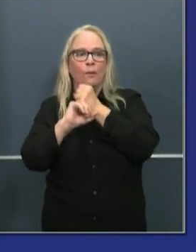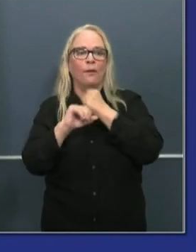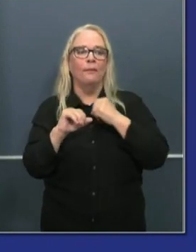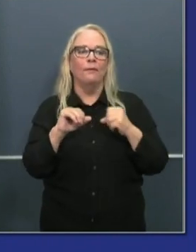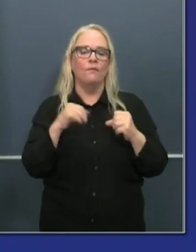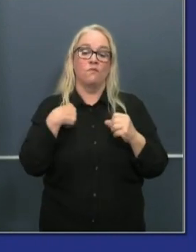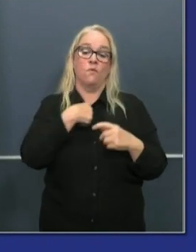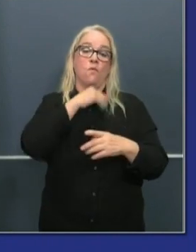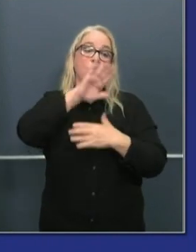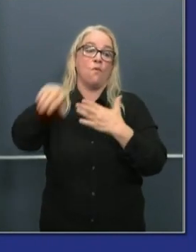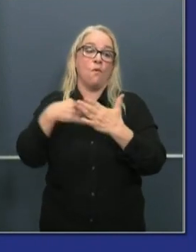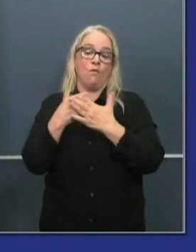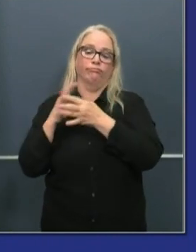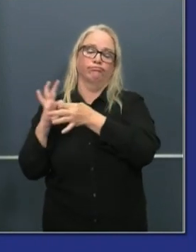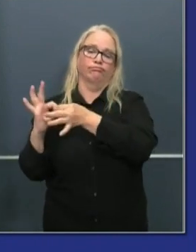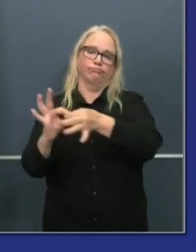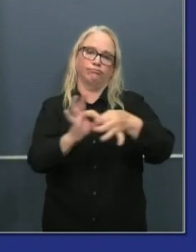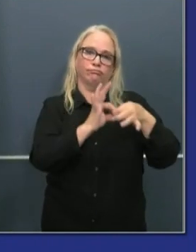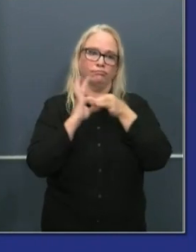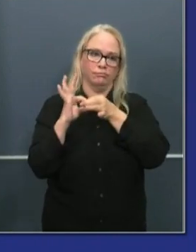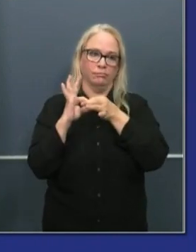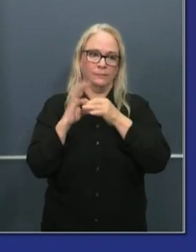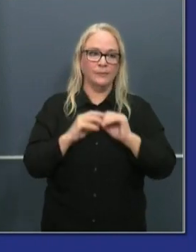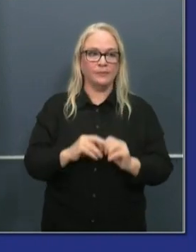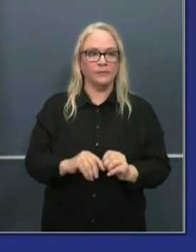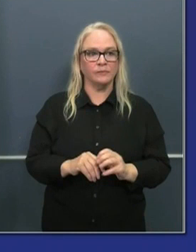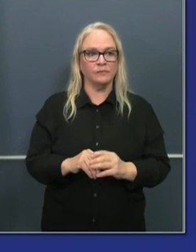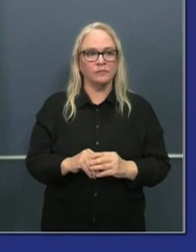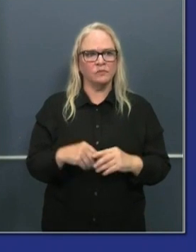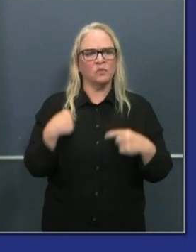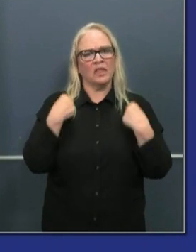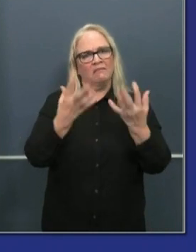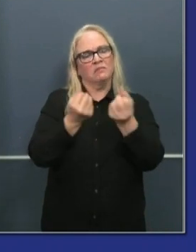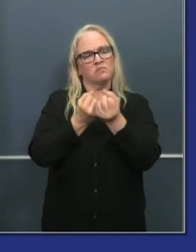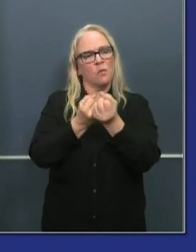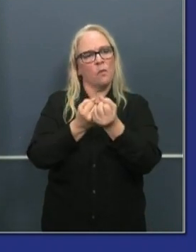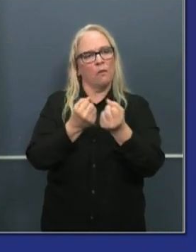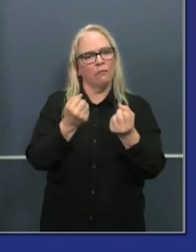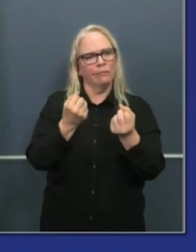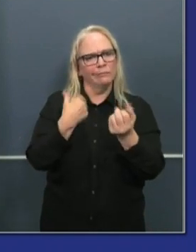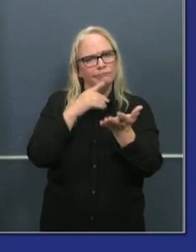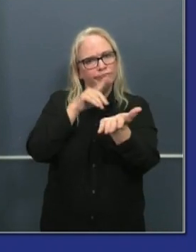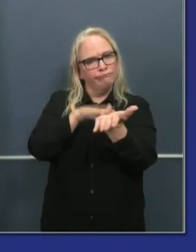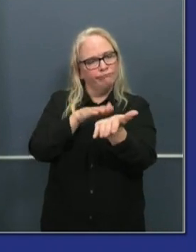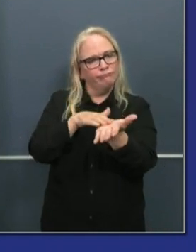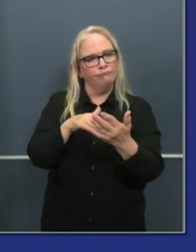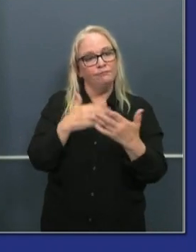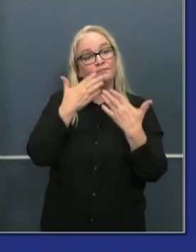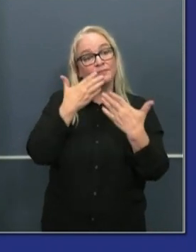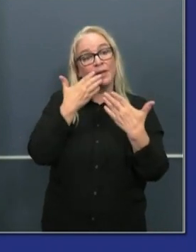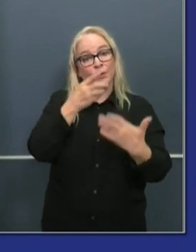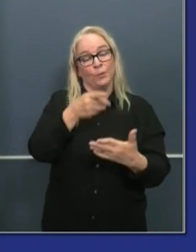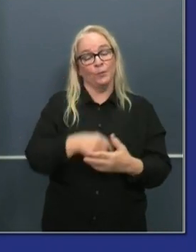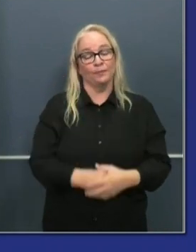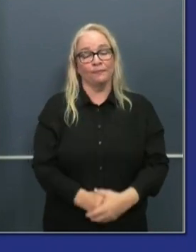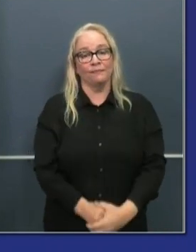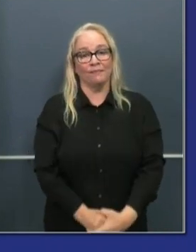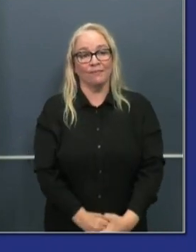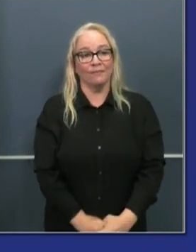HEALTH OFFICERS IN EXTRAORDINARY CIO AND CHIEF ADMINISTRATIVE OFFICE, THANK YOU FOR YOUR WILLINGNESS TO ENGAGE IN YOUR SUPPORT OF OUR COLLECTIVE EFFORT